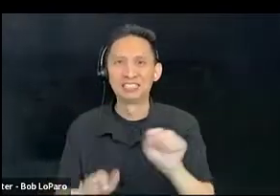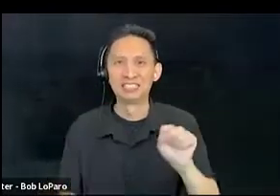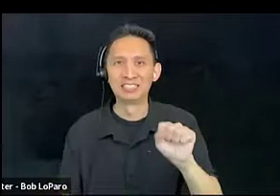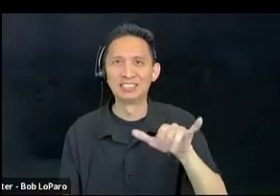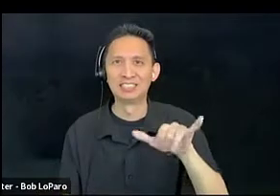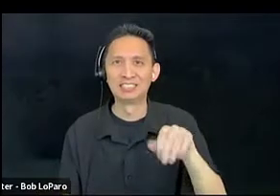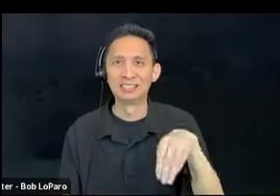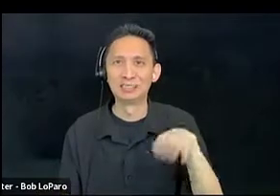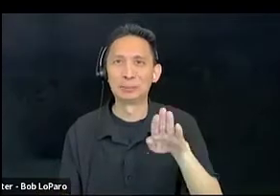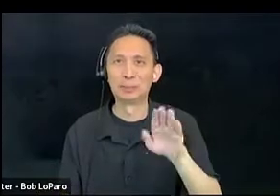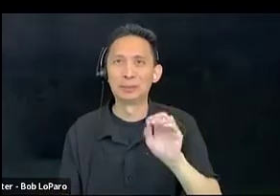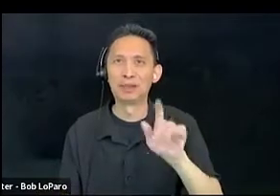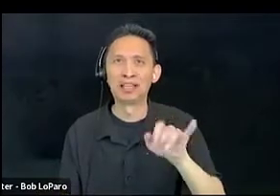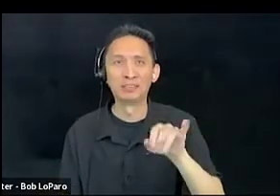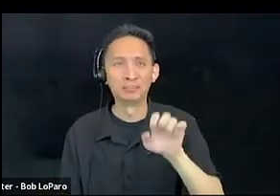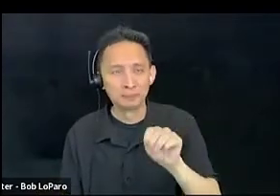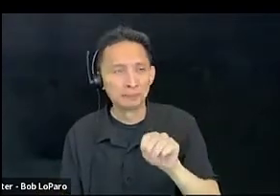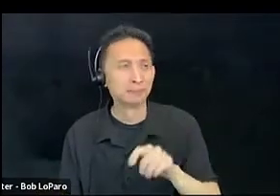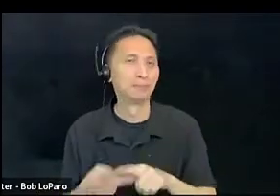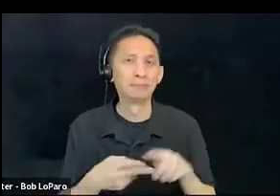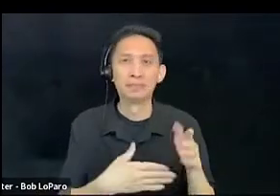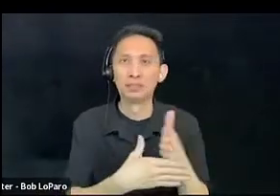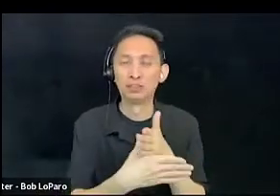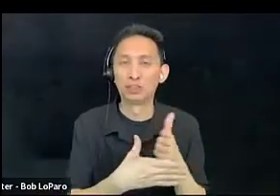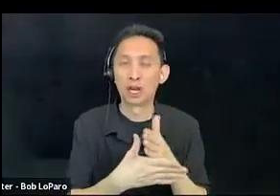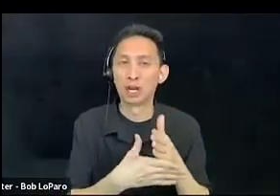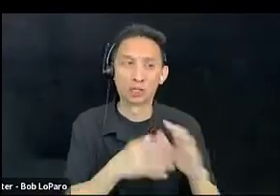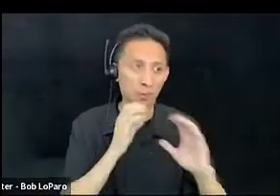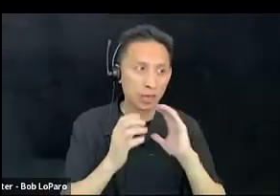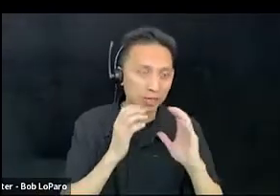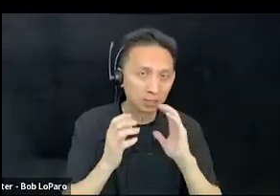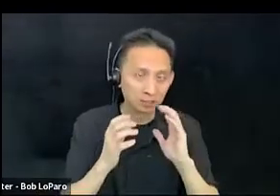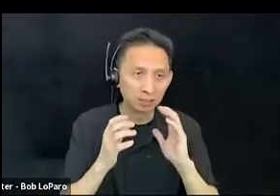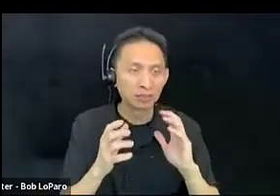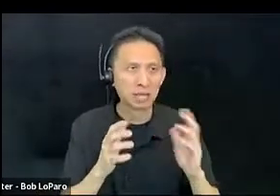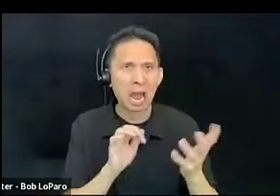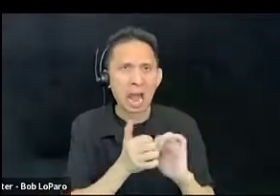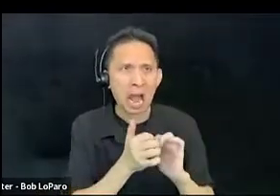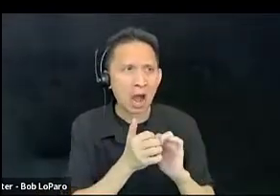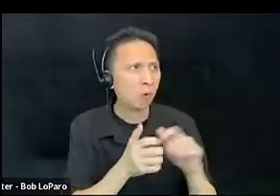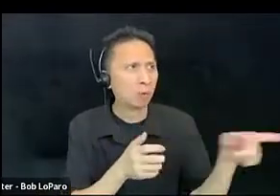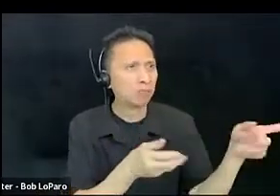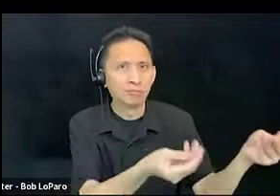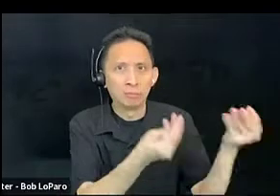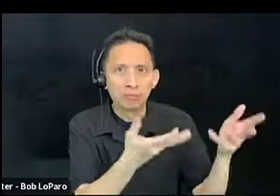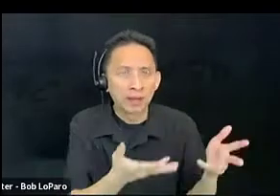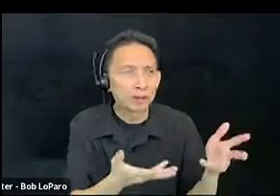who are deaf blind and their communication partners or providers. And she used that term significant mismatch